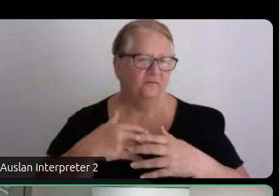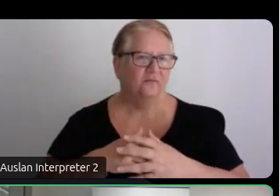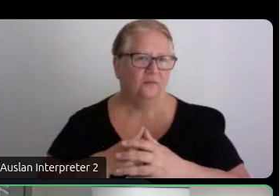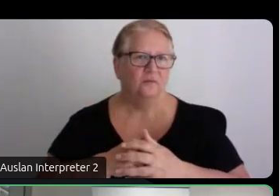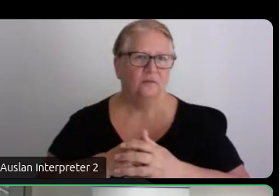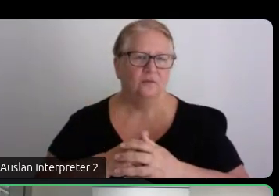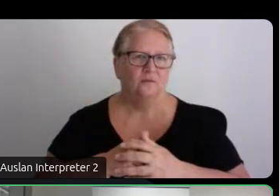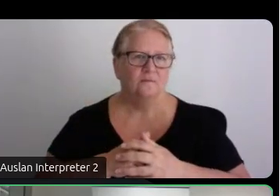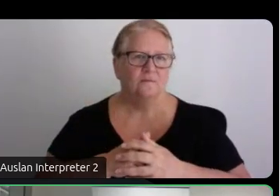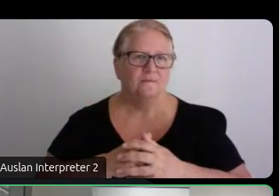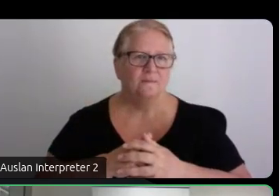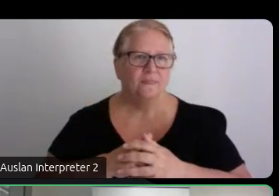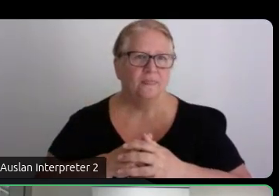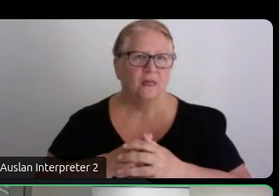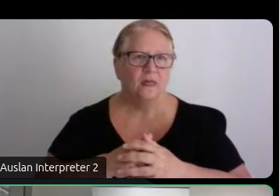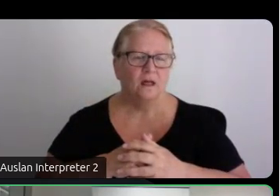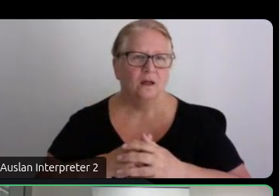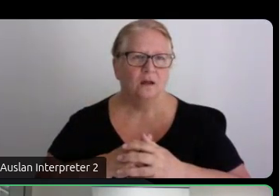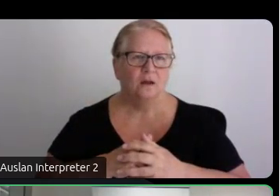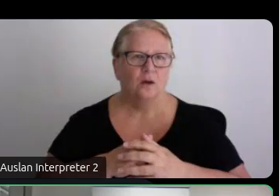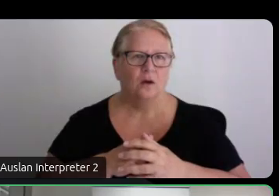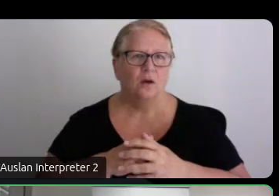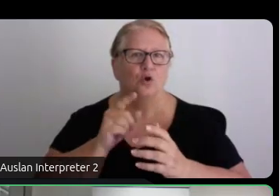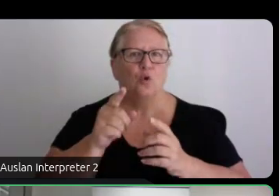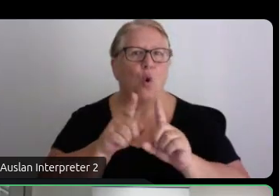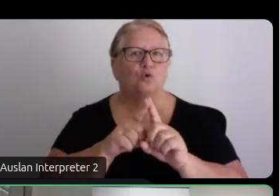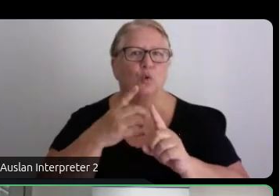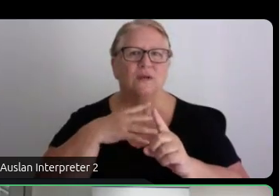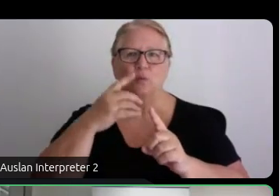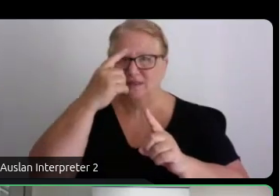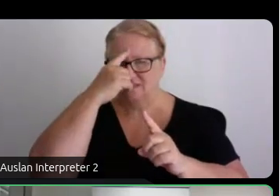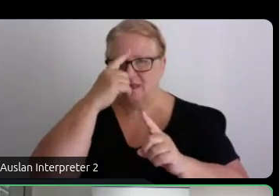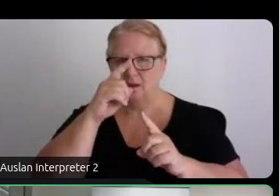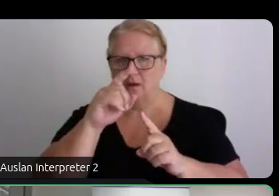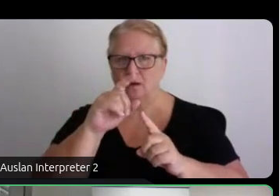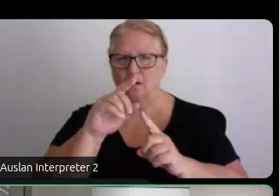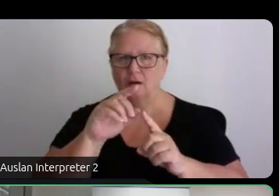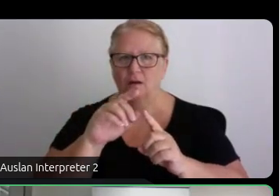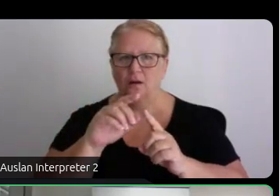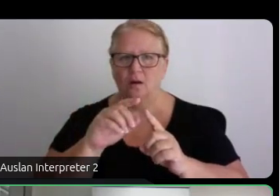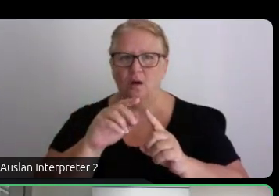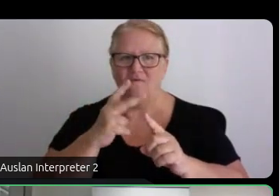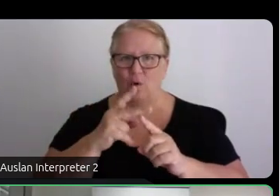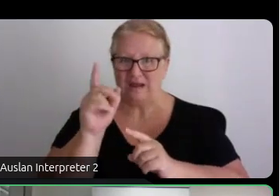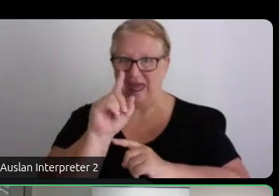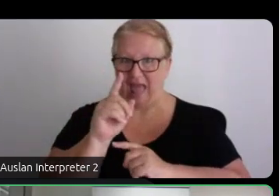it's also good to consider the short and long-term functionality. So for example um people with like